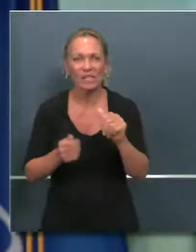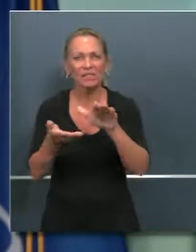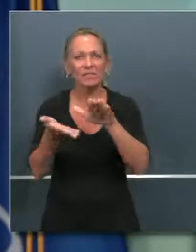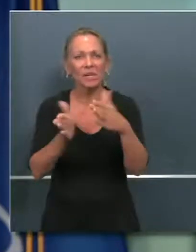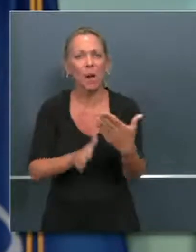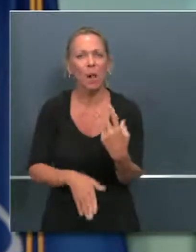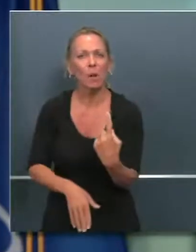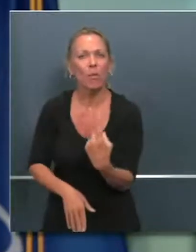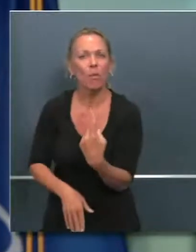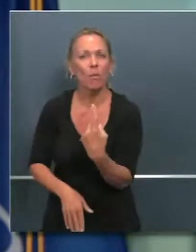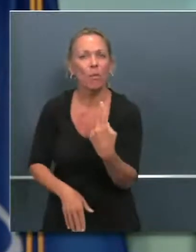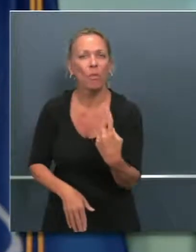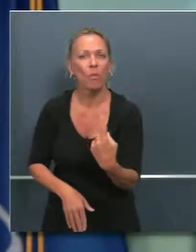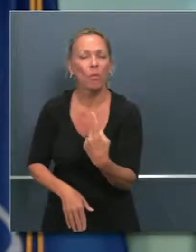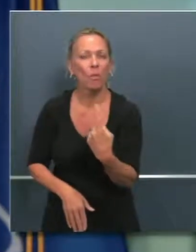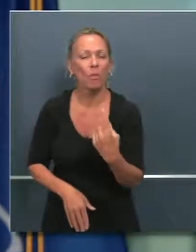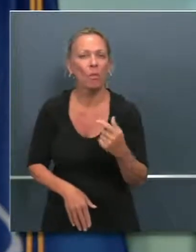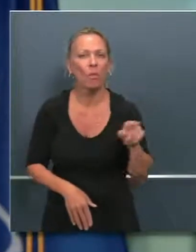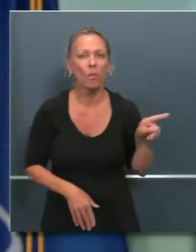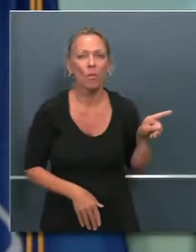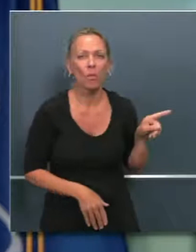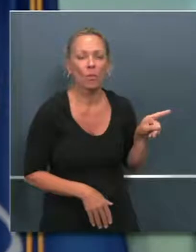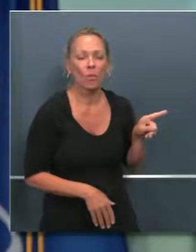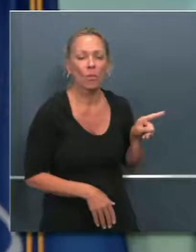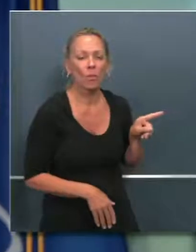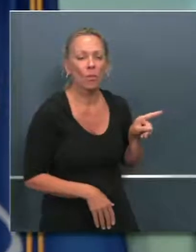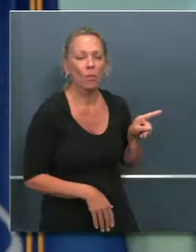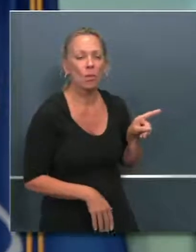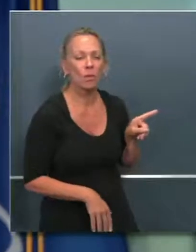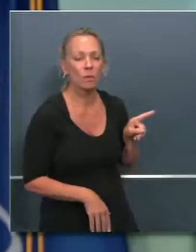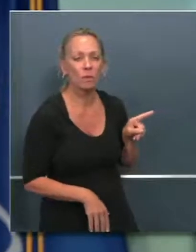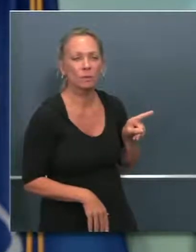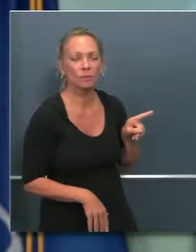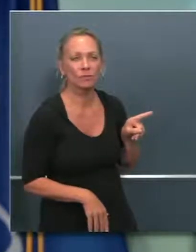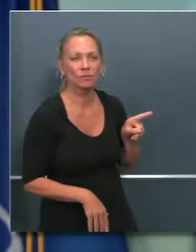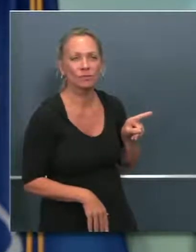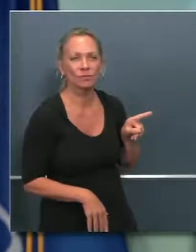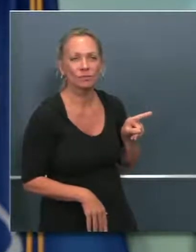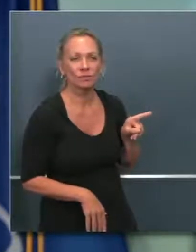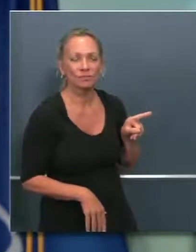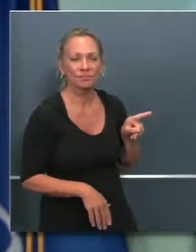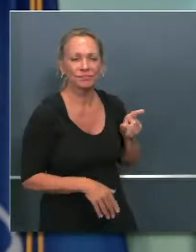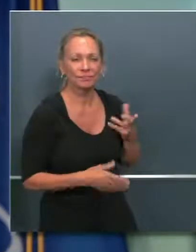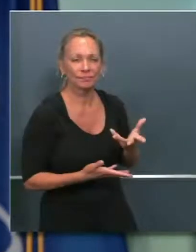we put out based upon the criteria dr. Ghali referenced today the criteria 14 days on this